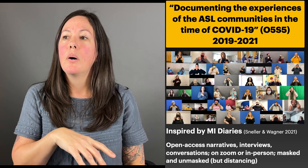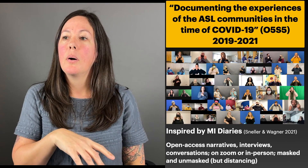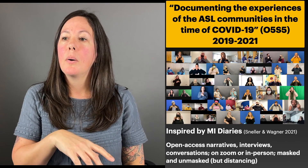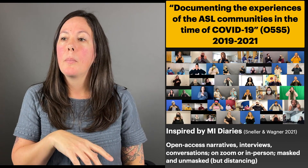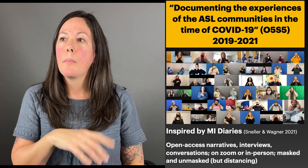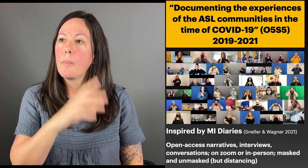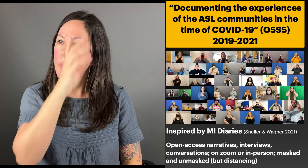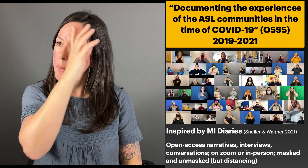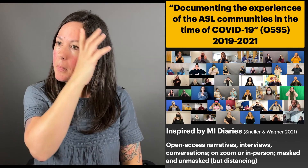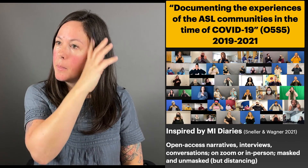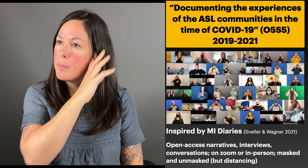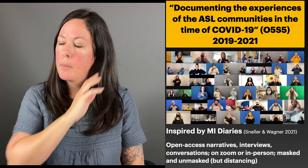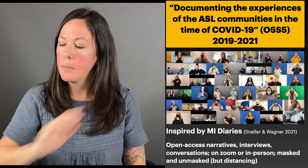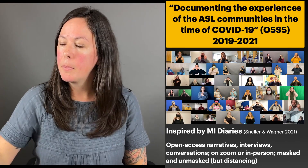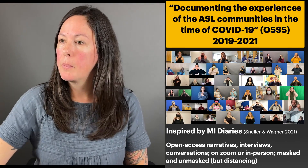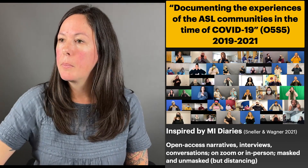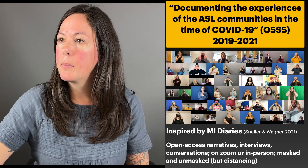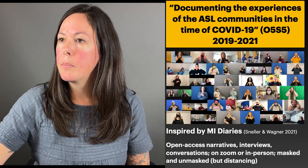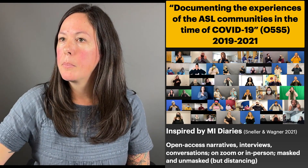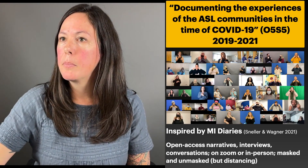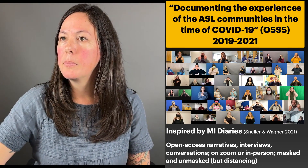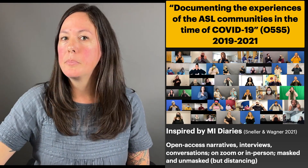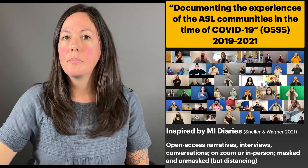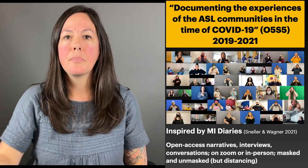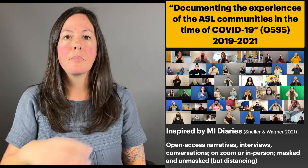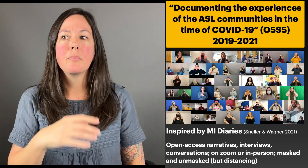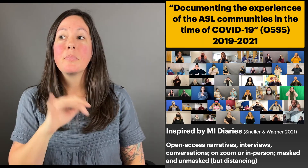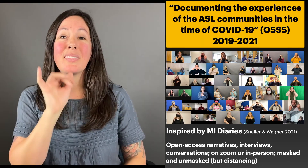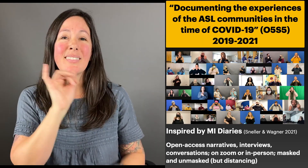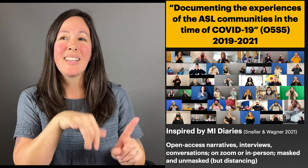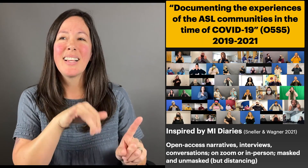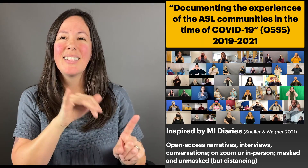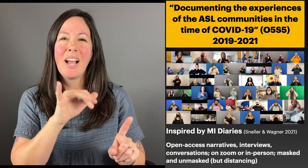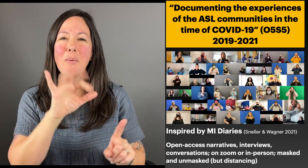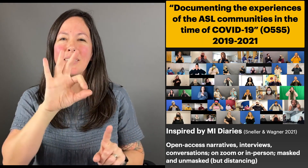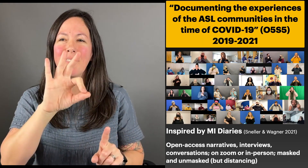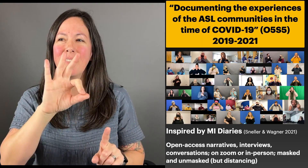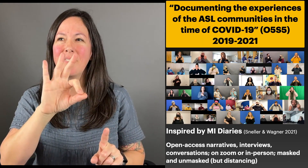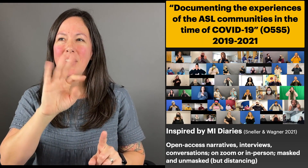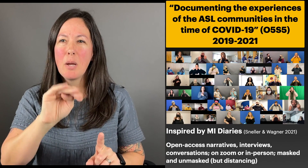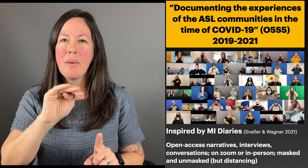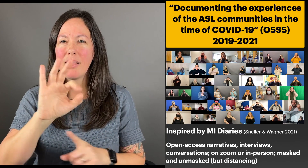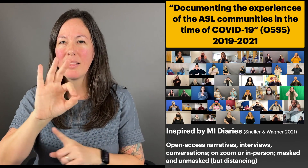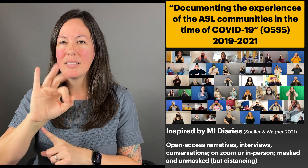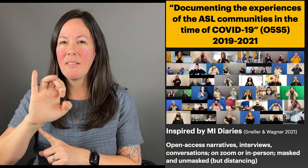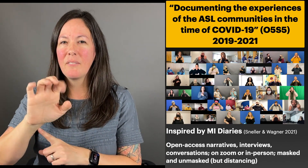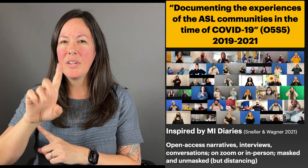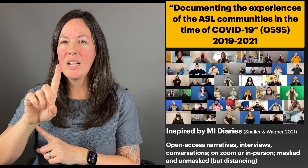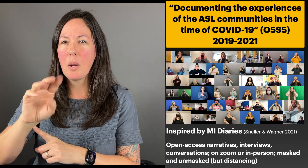from 2019 to 2021 and I'm going to explain the acronym 05